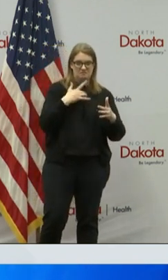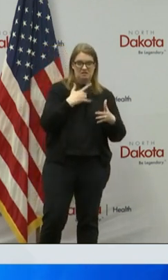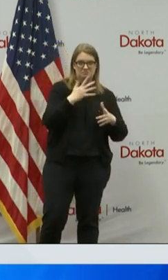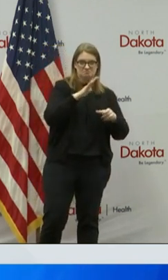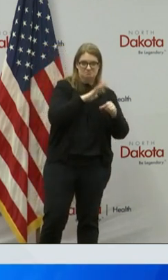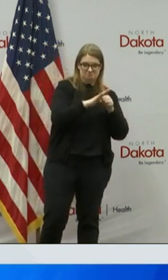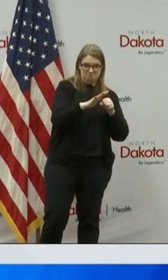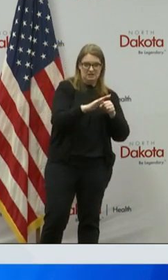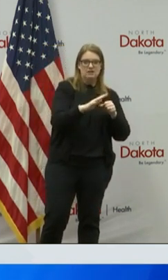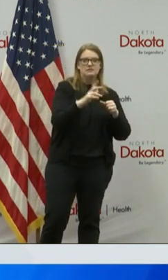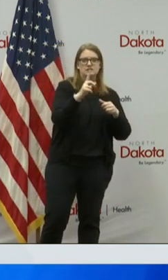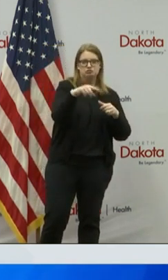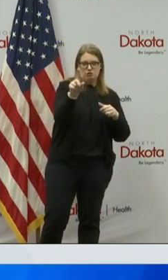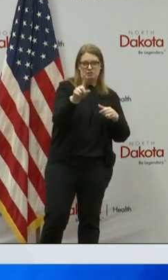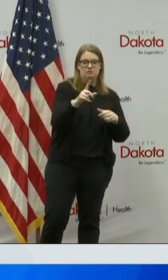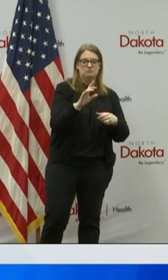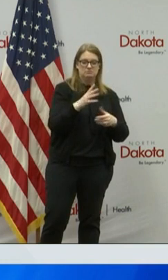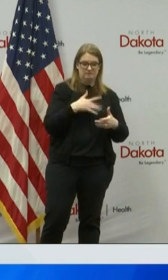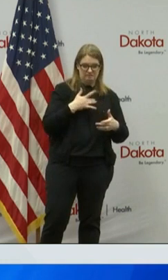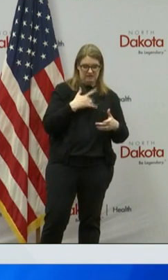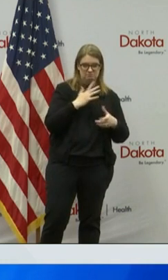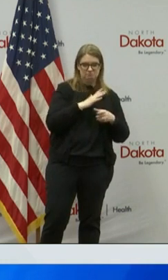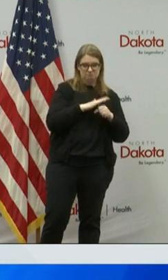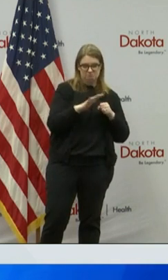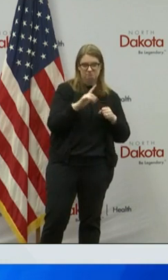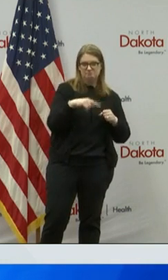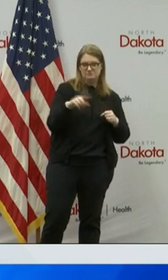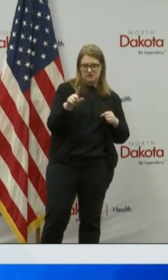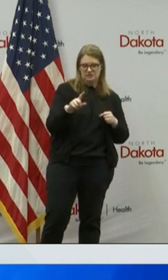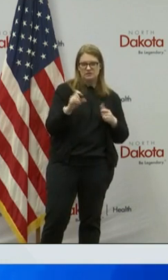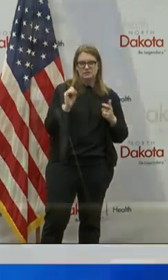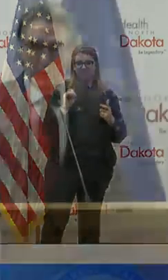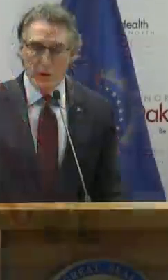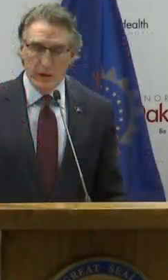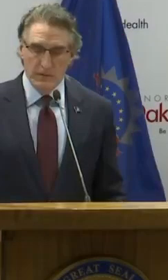EACH OF THESE AND PILING RESOURCES AGAINST THEM AND WE CONTINUE TO MAKE SOLID